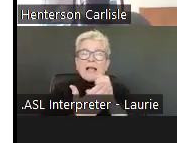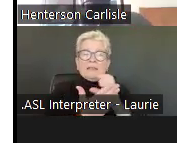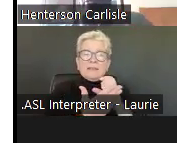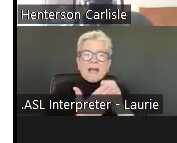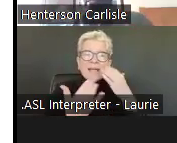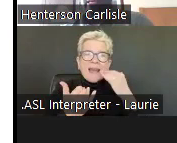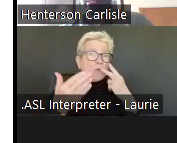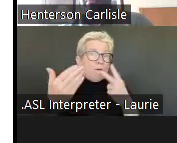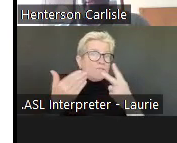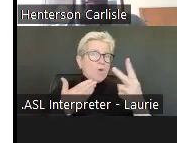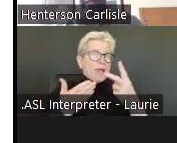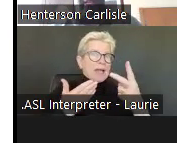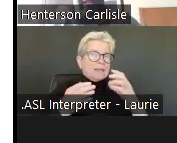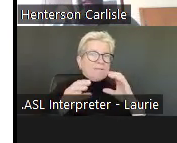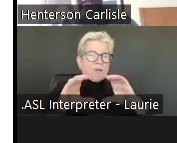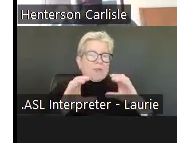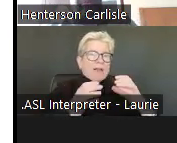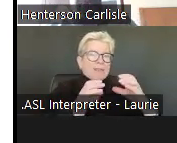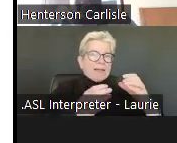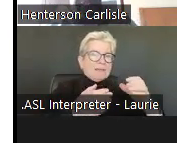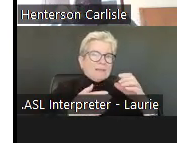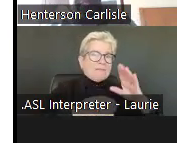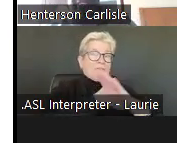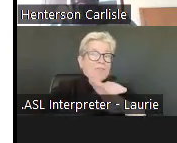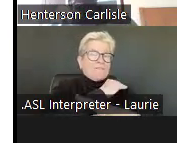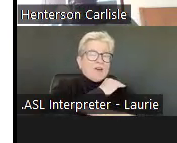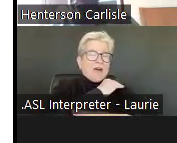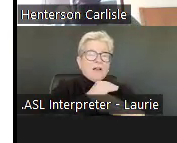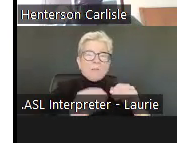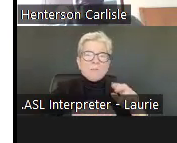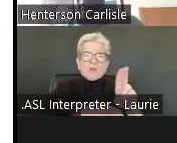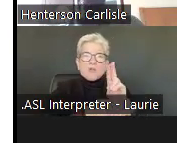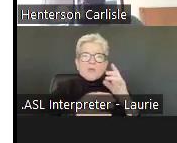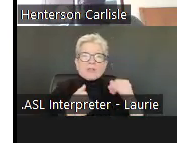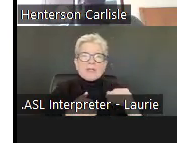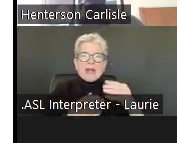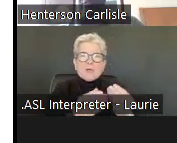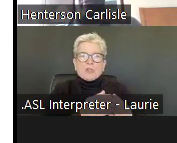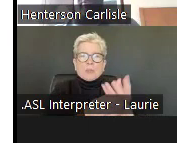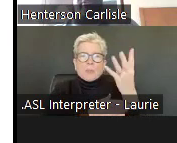but using that spring orientation to get students on campus during the day when there are